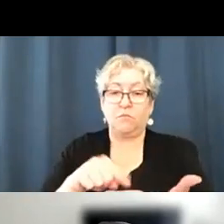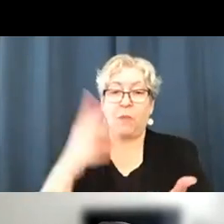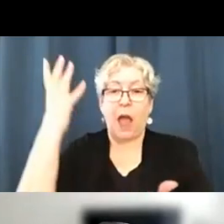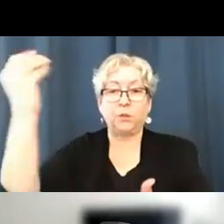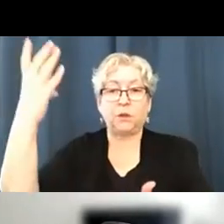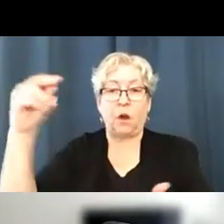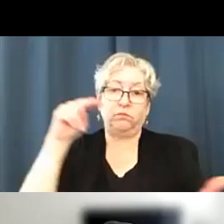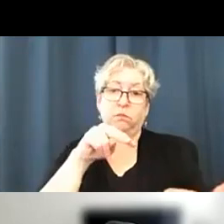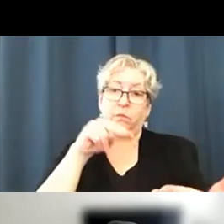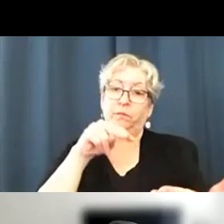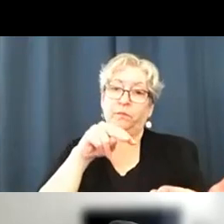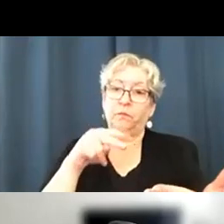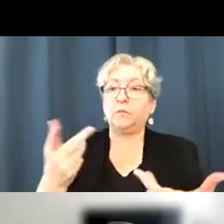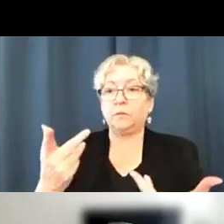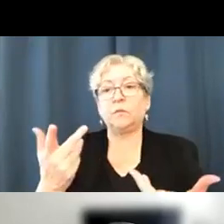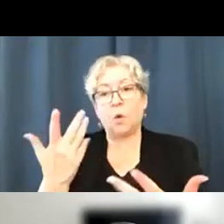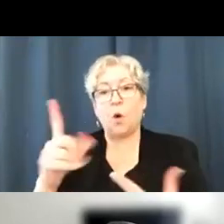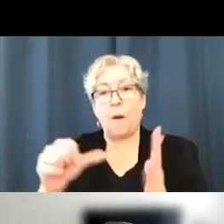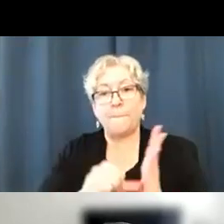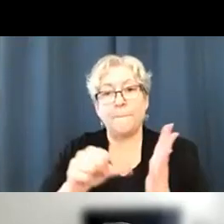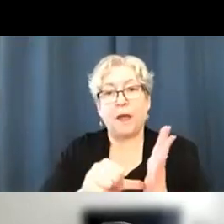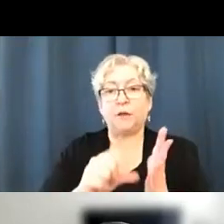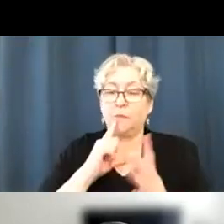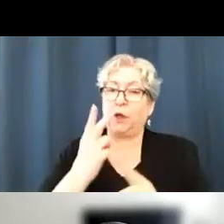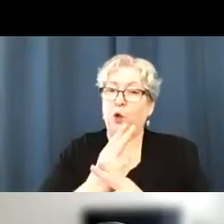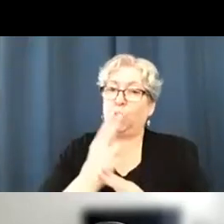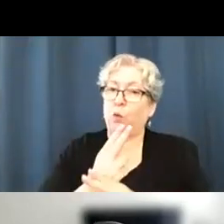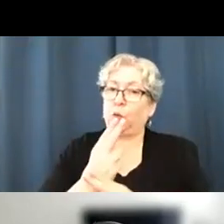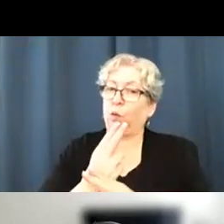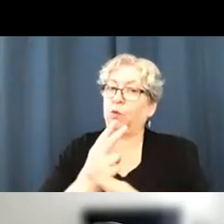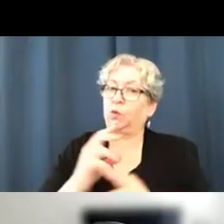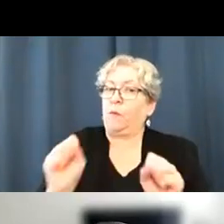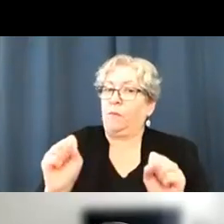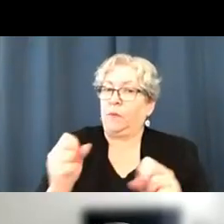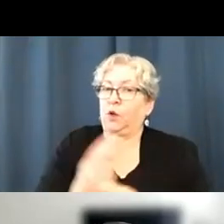And so, you want your page to be applicable in the most number of situations,